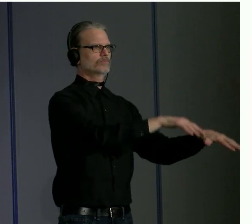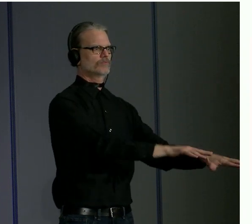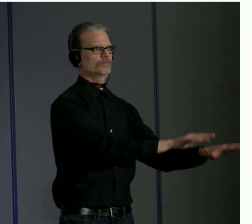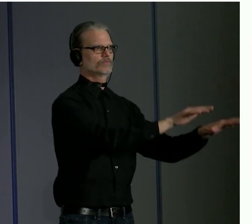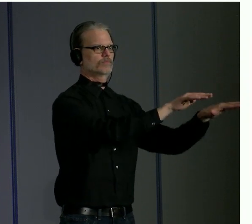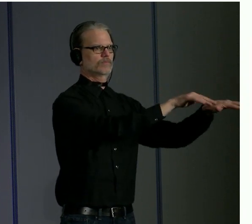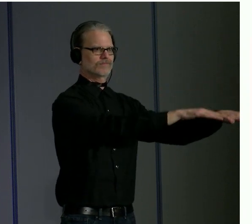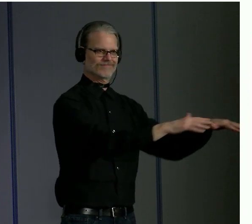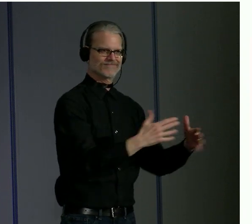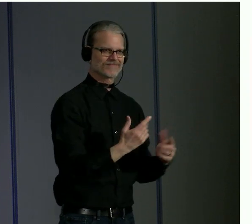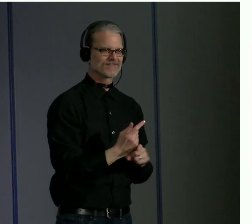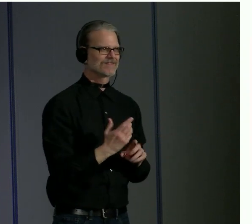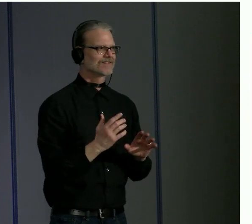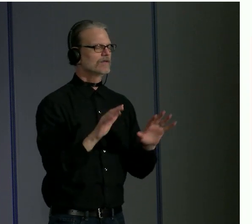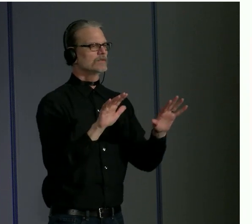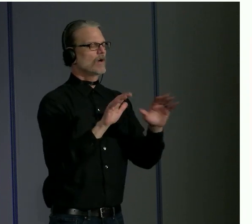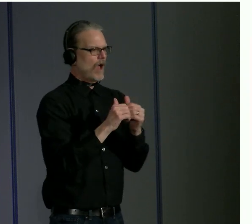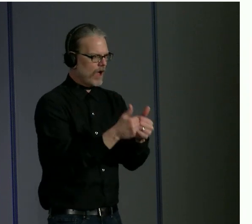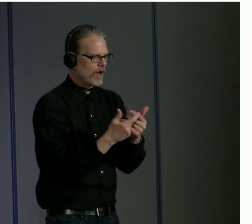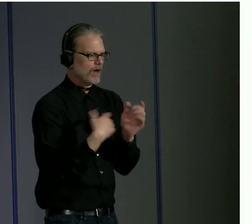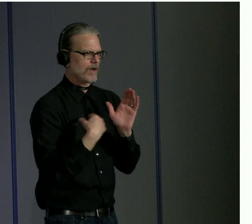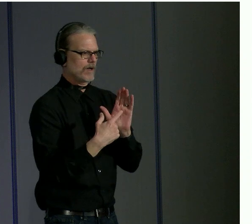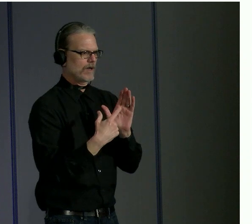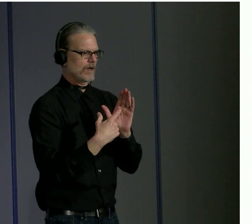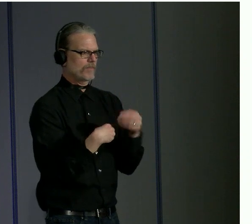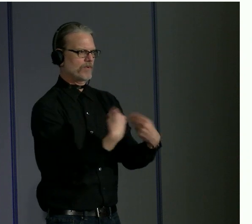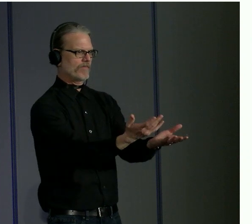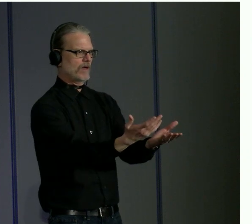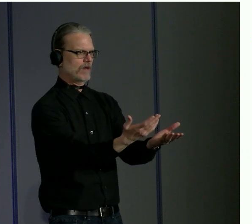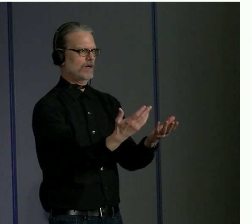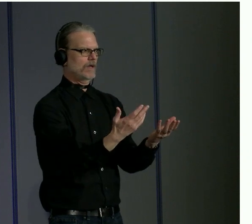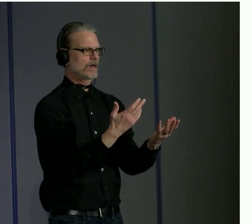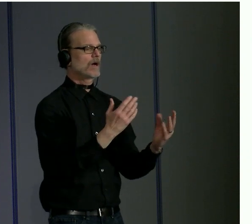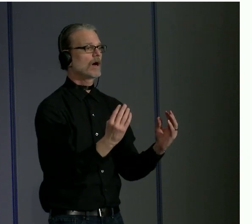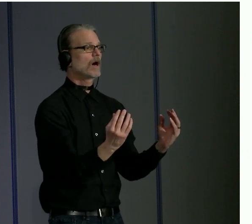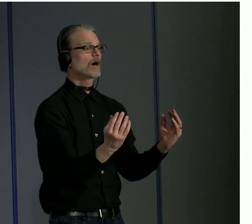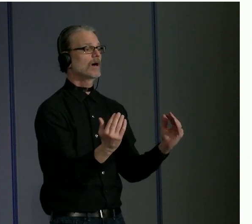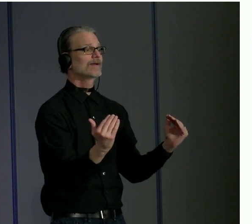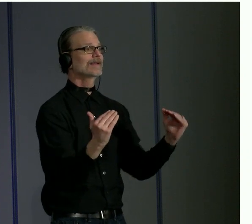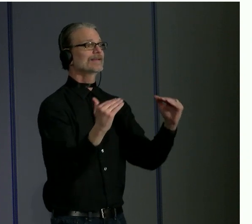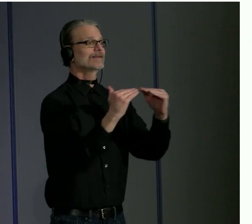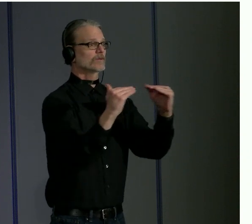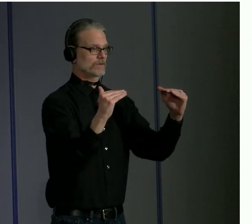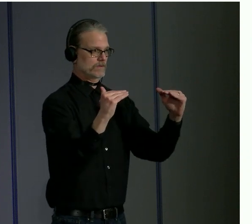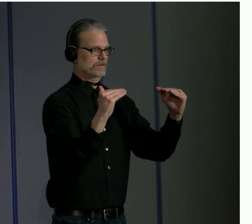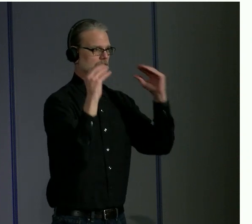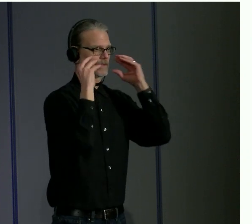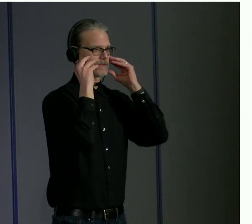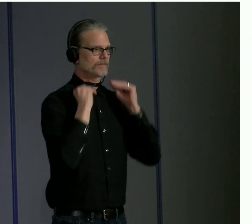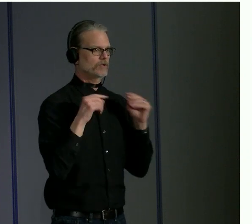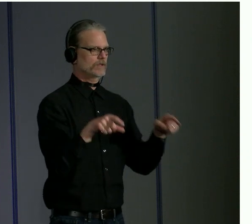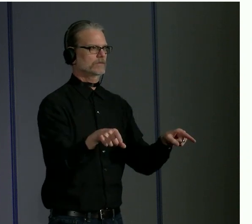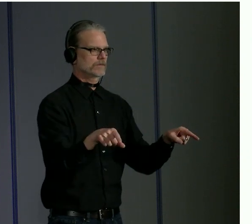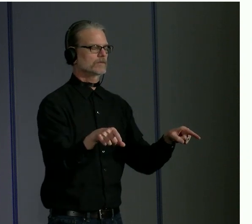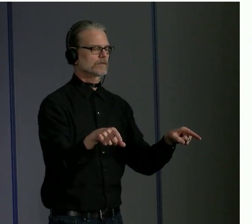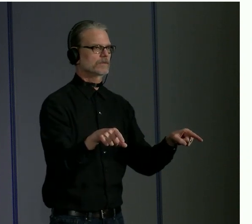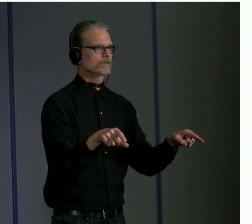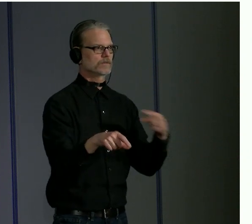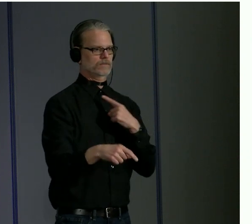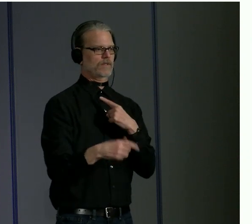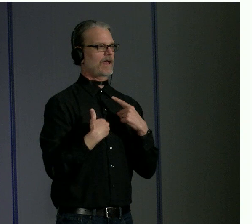So how can I provide a more equitable experience? In this example, I have 4 different columns and